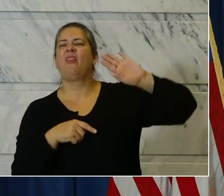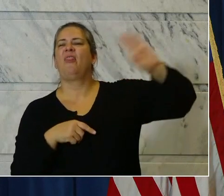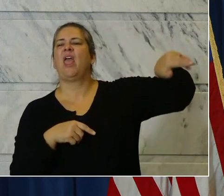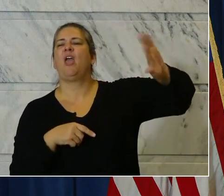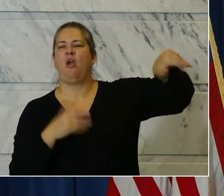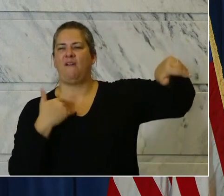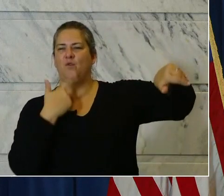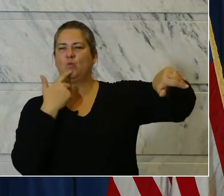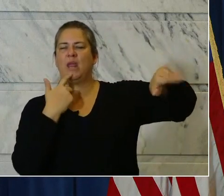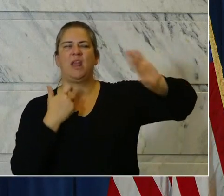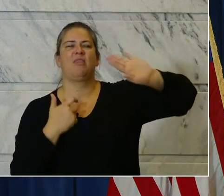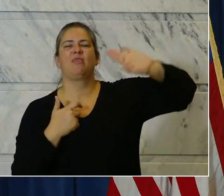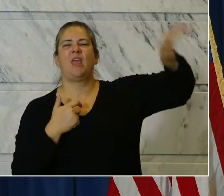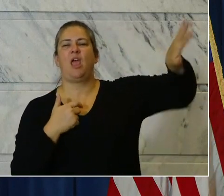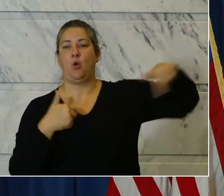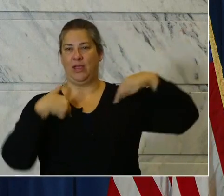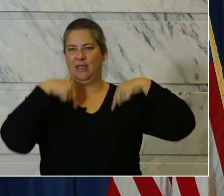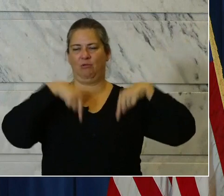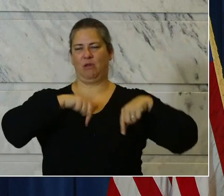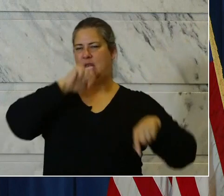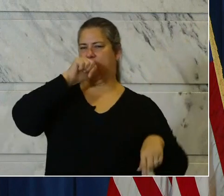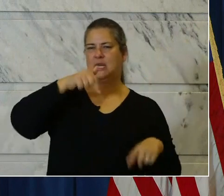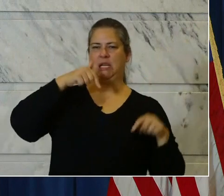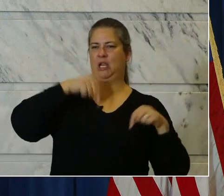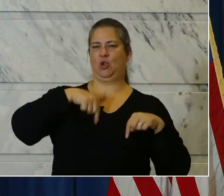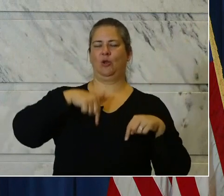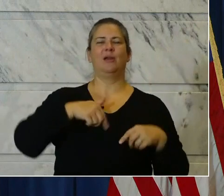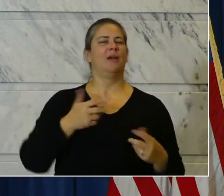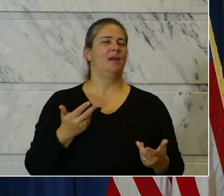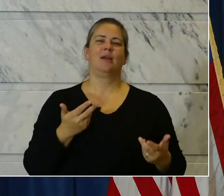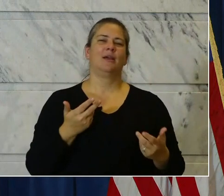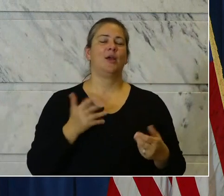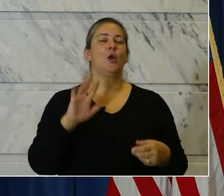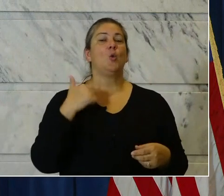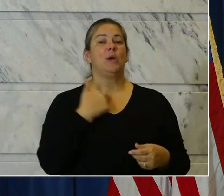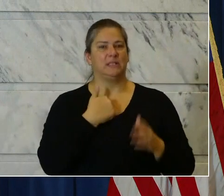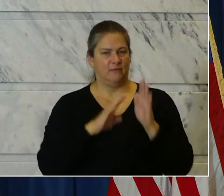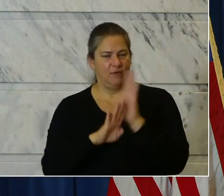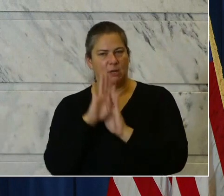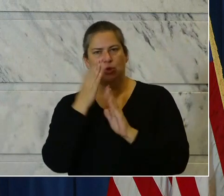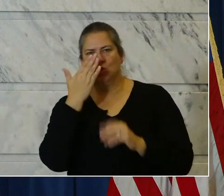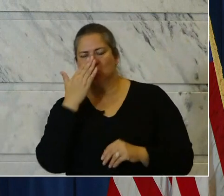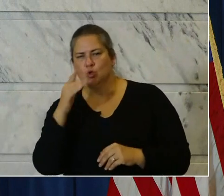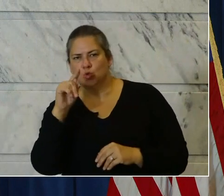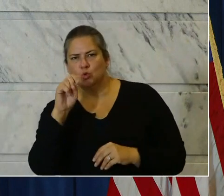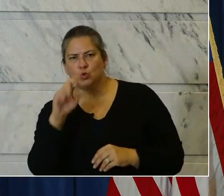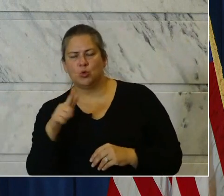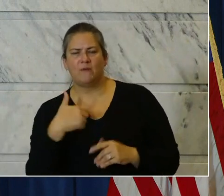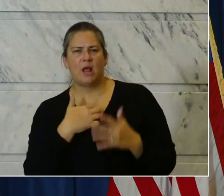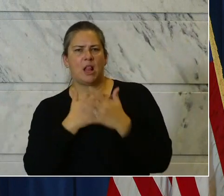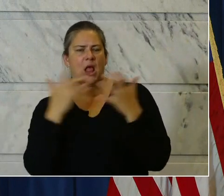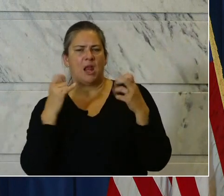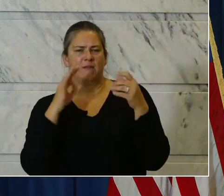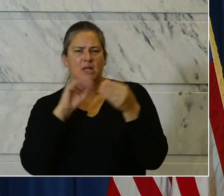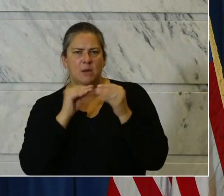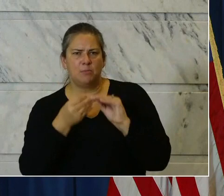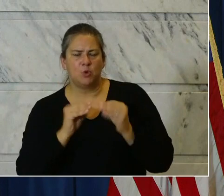SIDE OF TOWN. WE'RE ON THE RIGHT SIDE OF TOWN AND WE'VE DEVELOPED A GOOD TOOL. AND WE